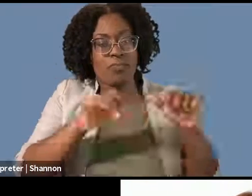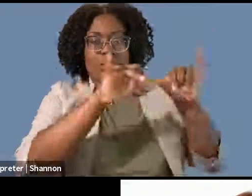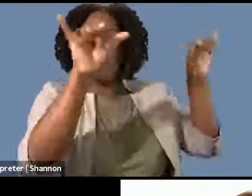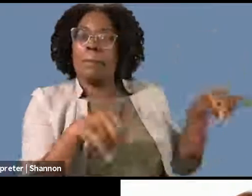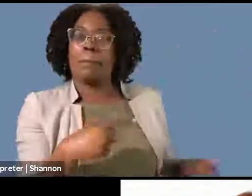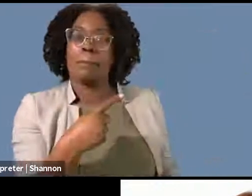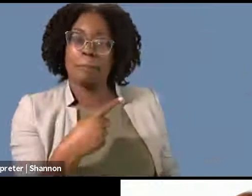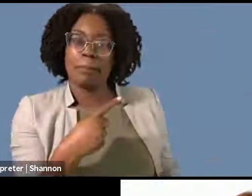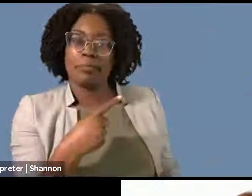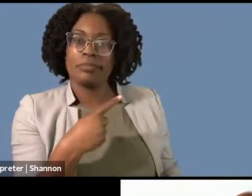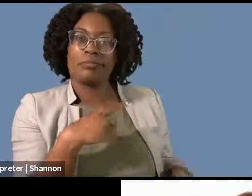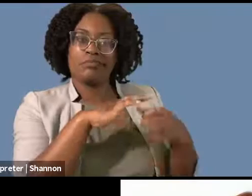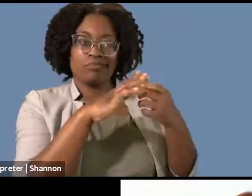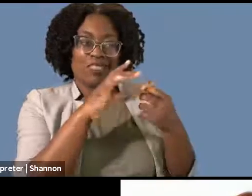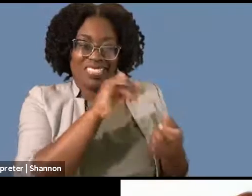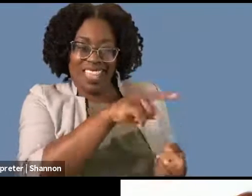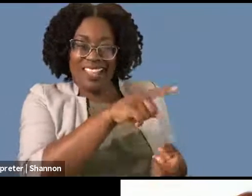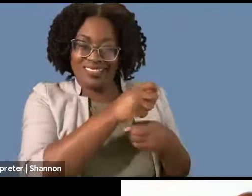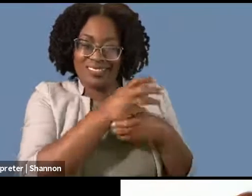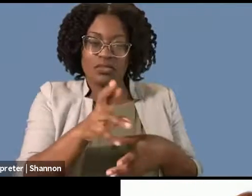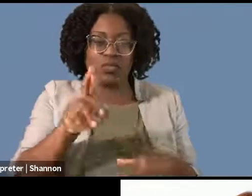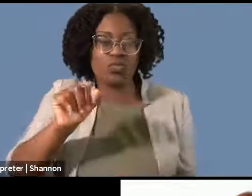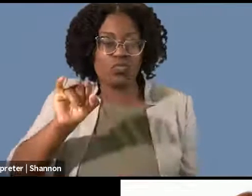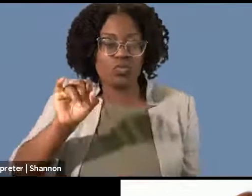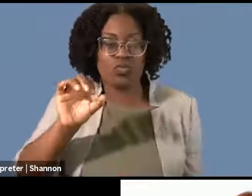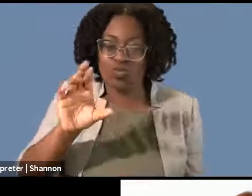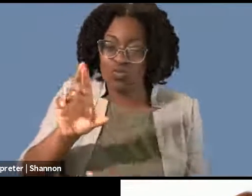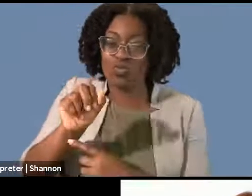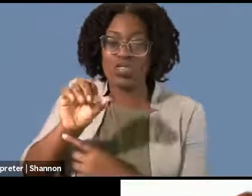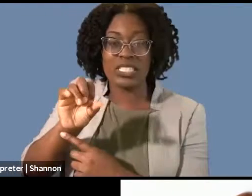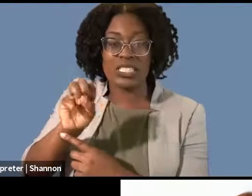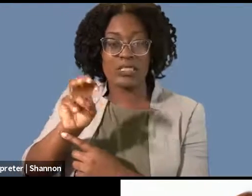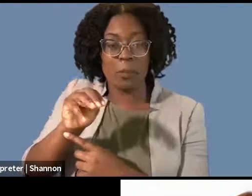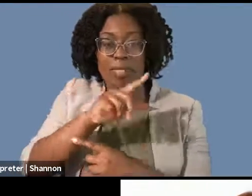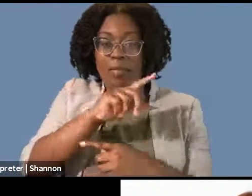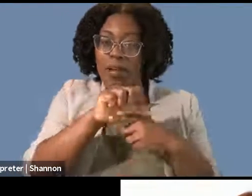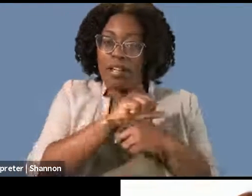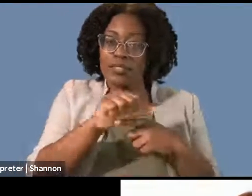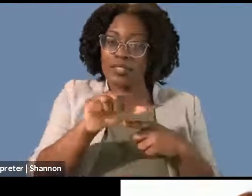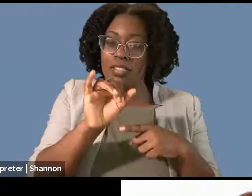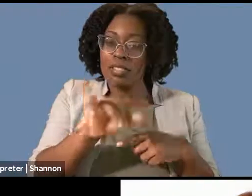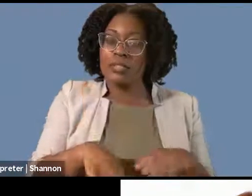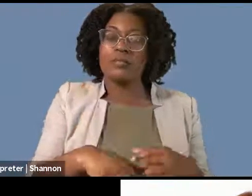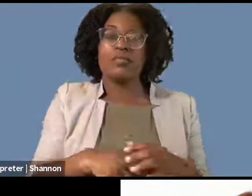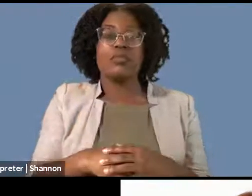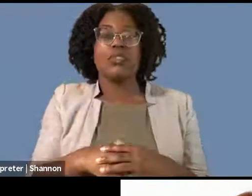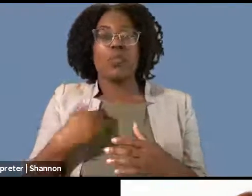word intentionality over and over. We have to be intentional to work past that structural racism.